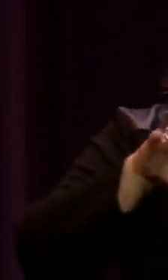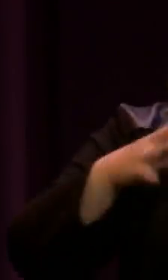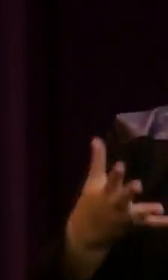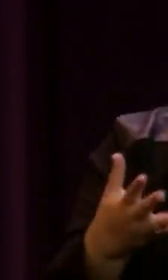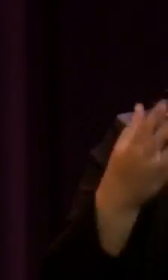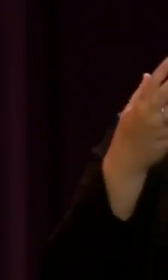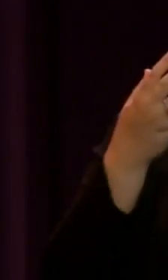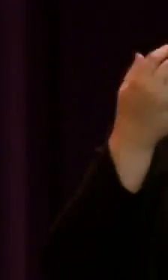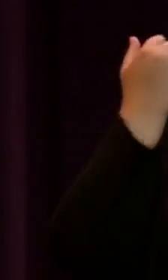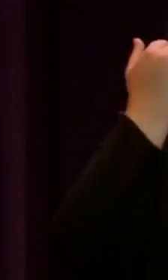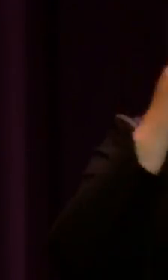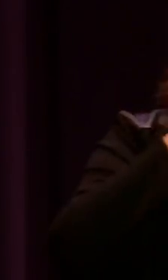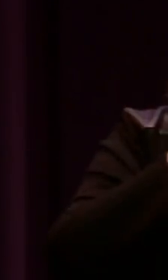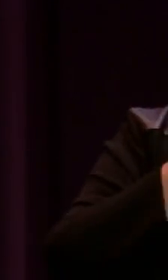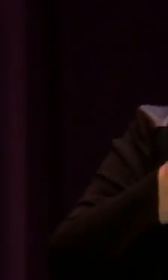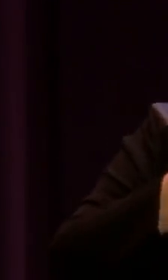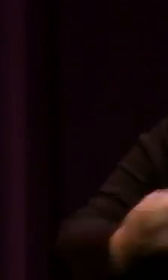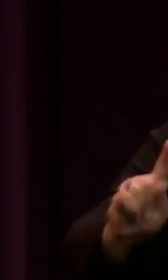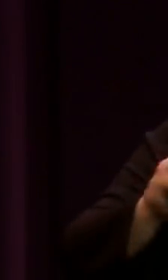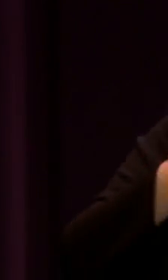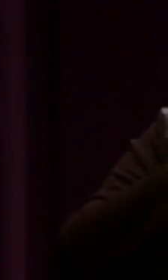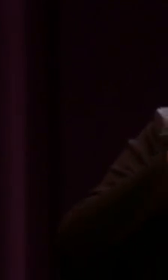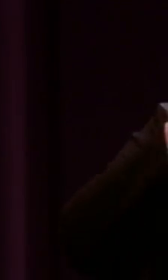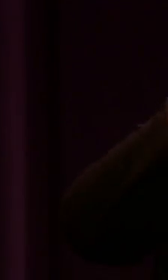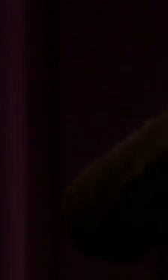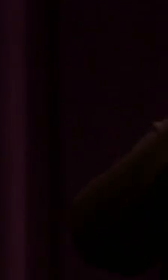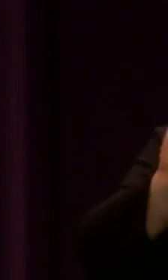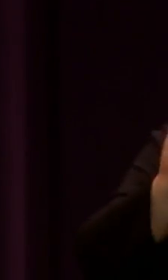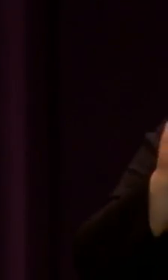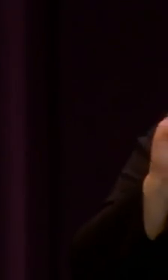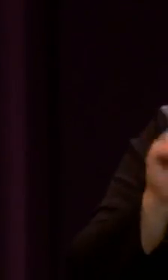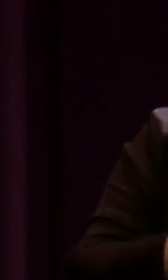WOULD FIND IT FASCINATING THAT PEOPLE SO FREQUENTLY TELL THE